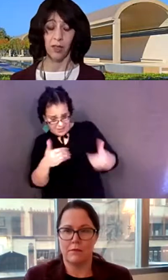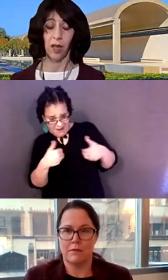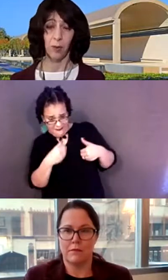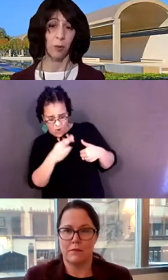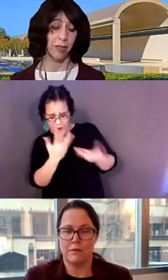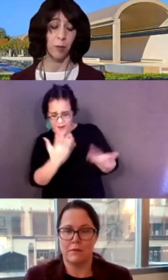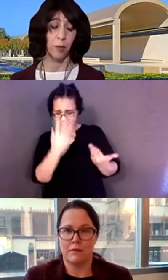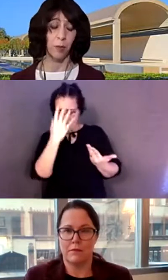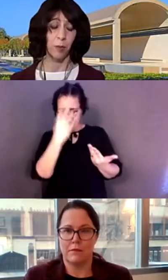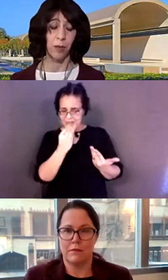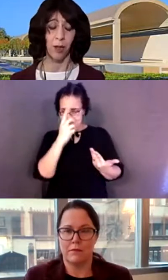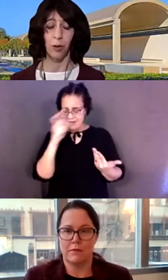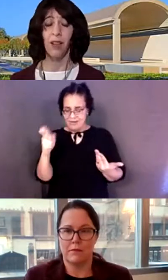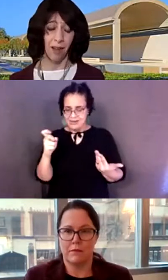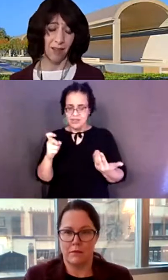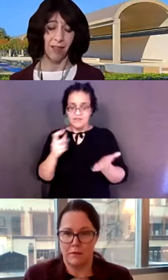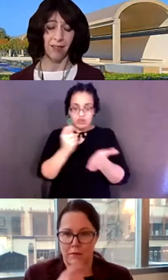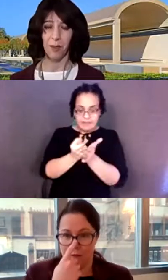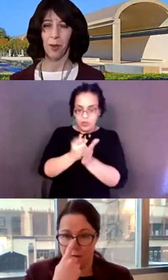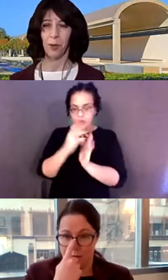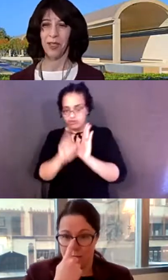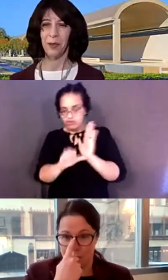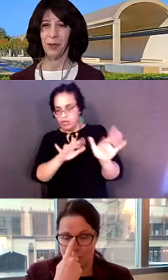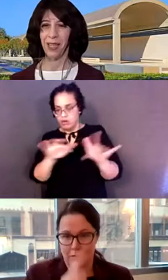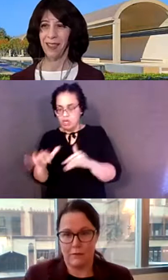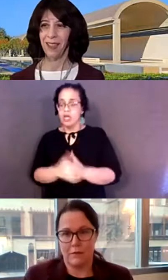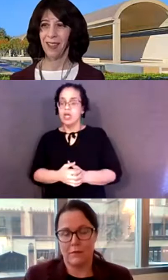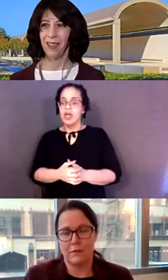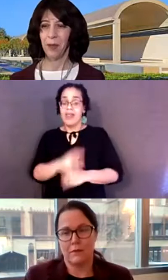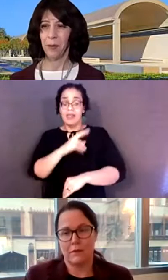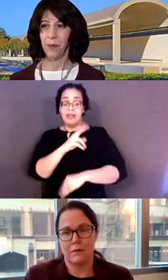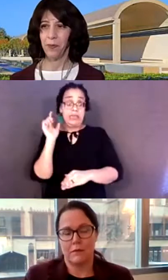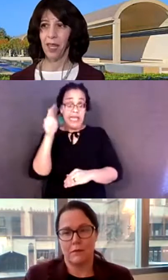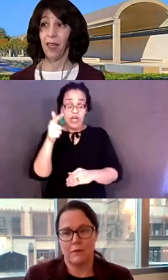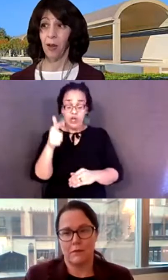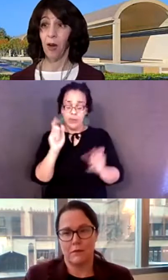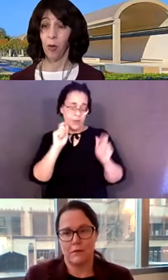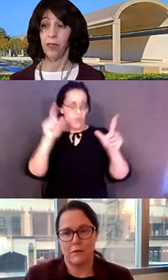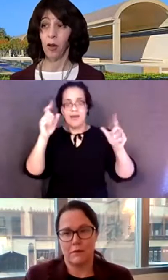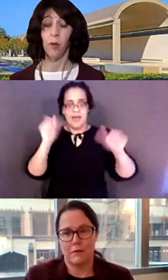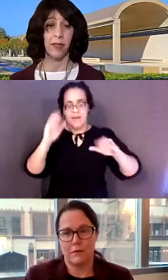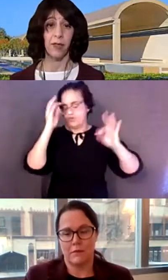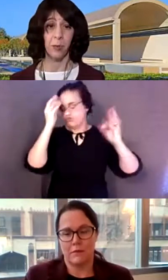the hospital made them so and then the hospital will undo that and always